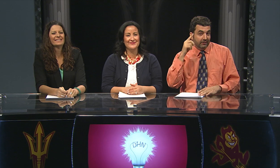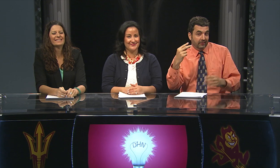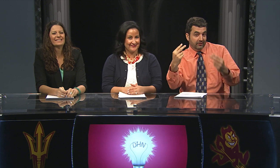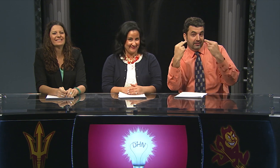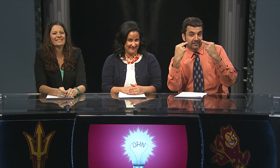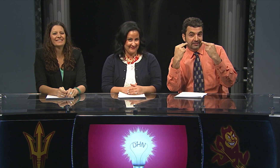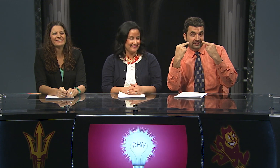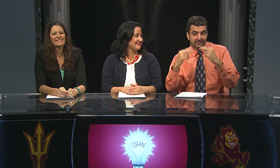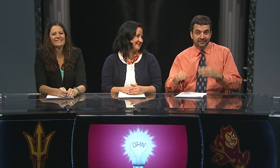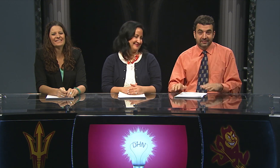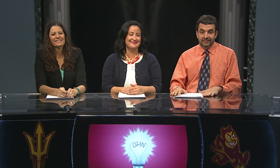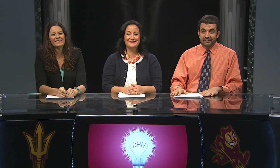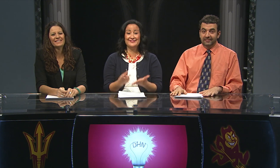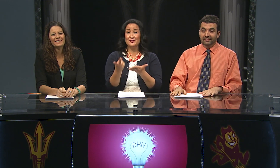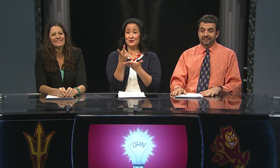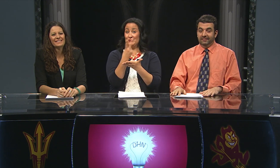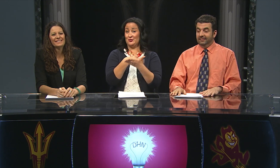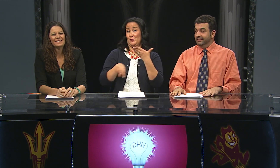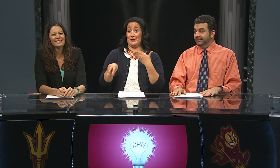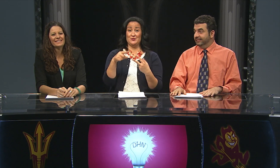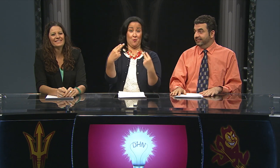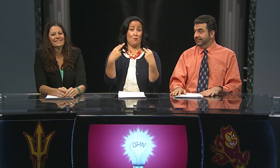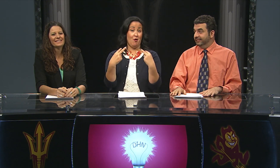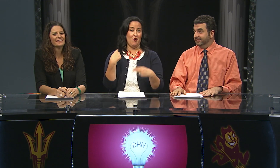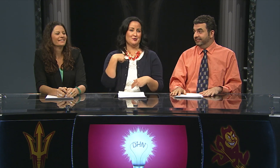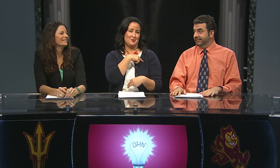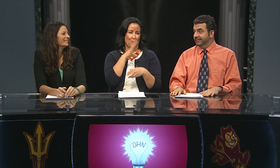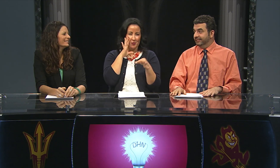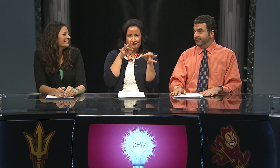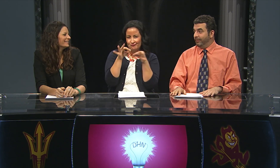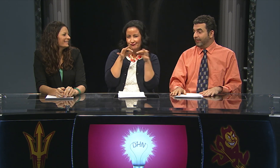THANKS FOR WATCHING.. BE SURE TO TUNE-IN IN TWO WEEKS AND WE'LL